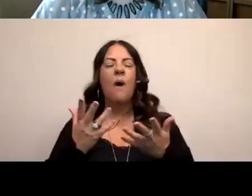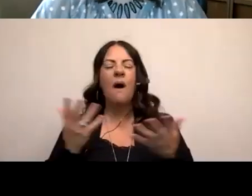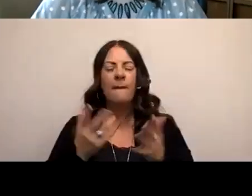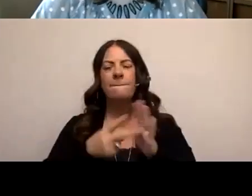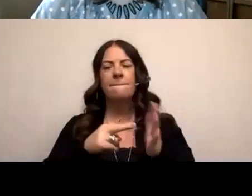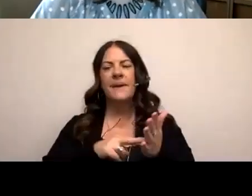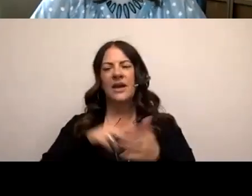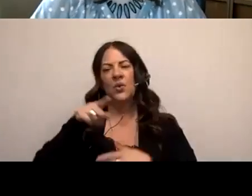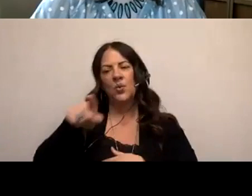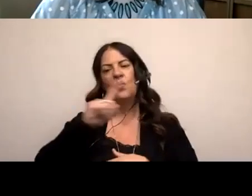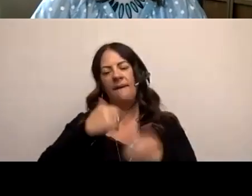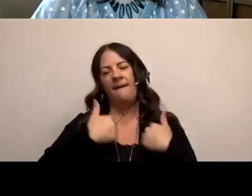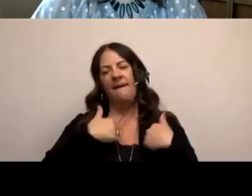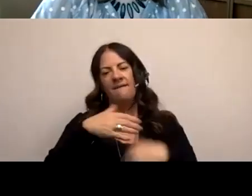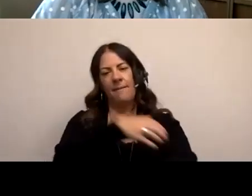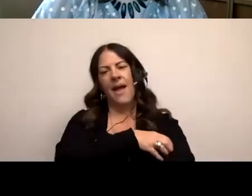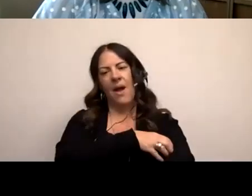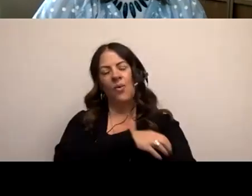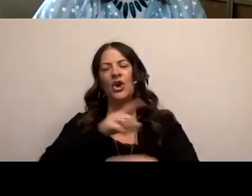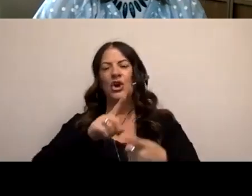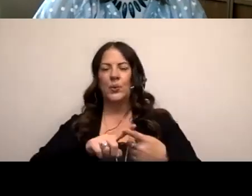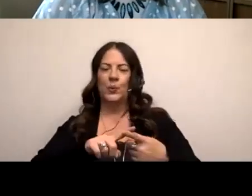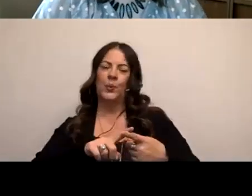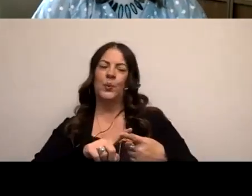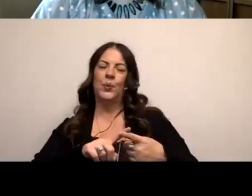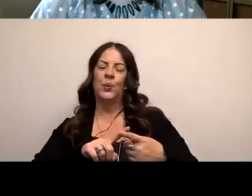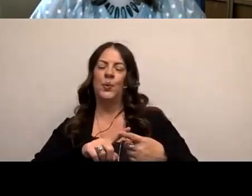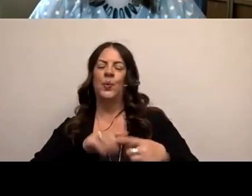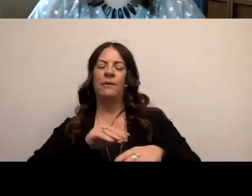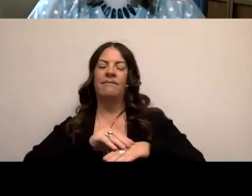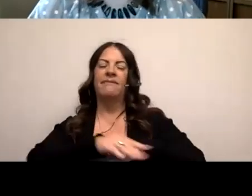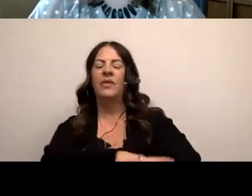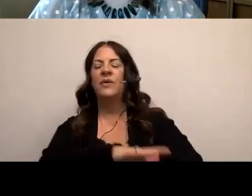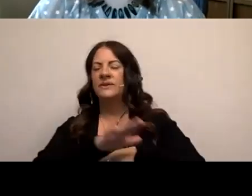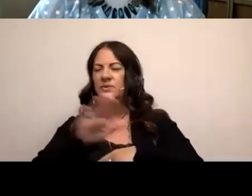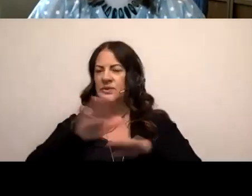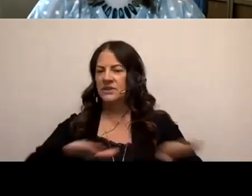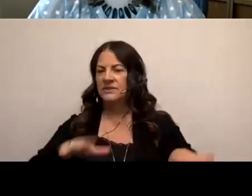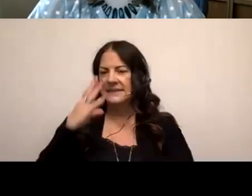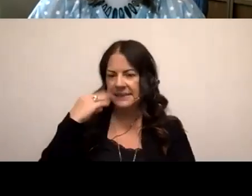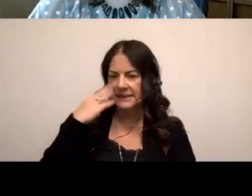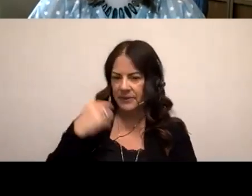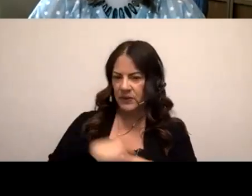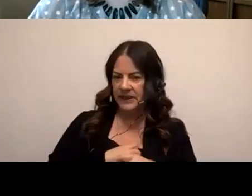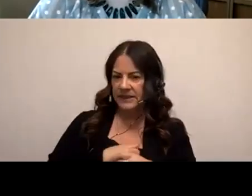CHILD'S EXPERIENCE. THIS IS, YOU KNOW, I KEEP HEARING PEOPLE USE THE WORD UNPRECEDENTED